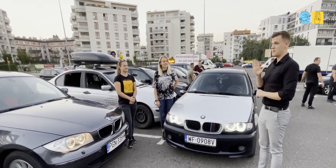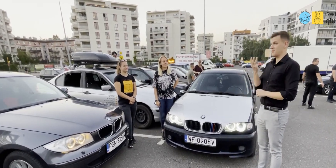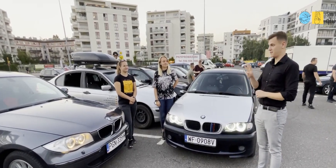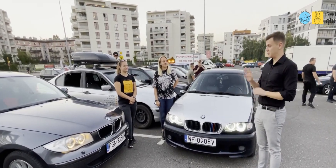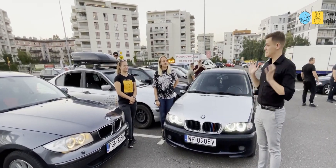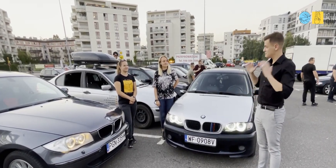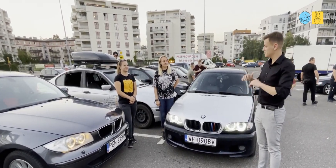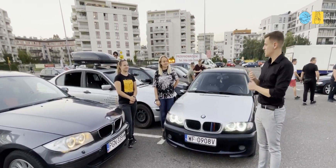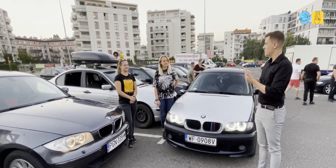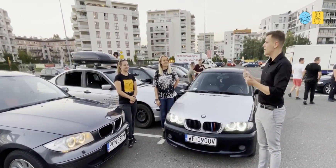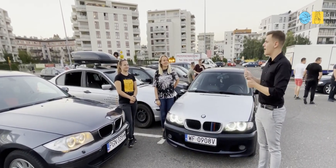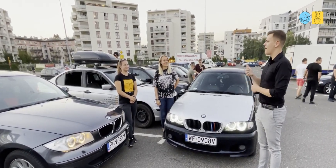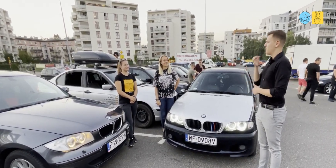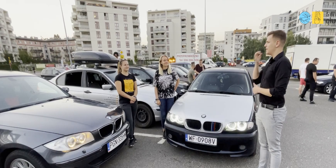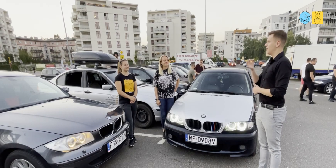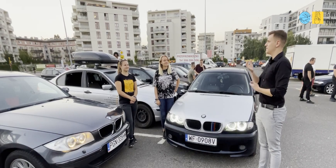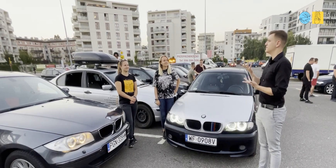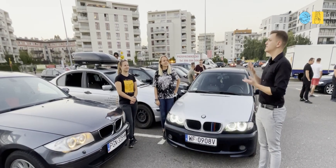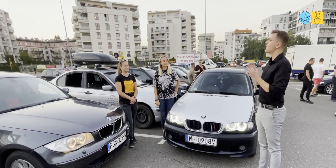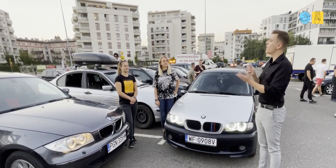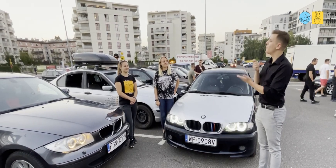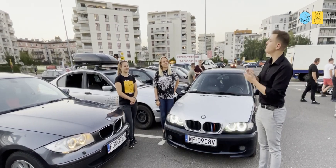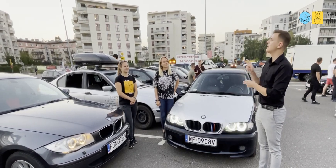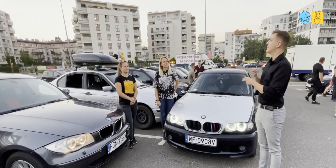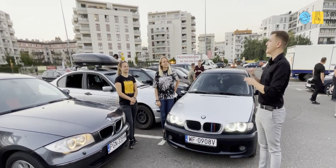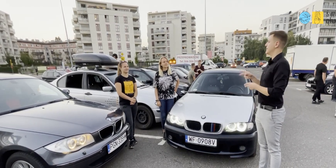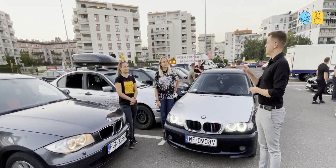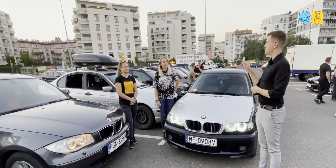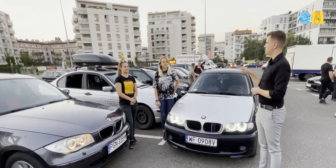since when do you have the car?